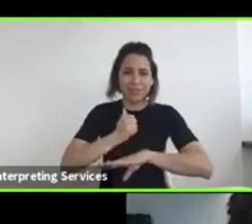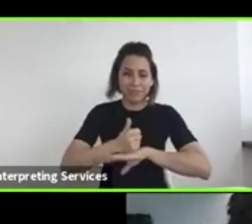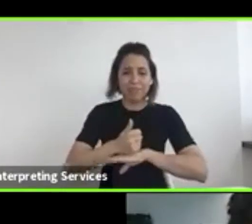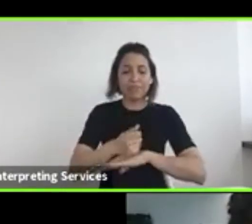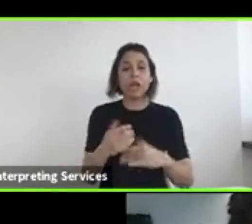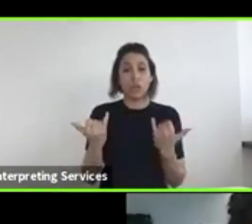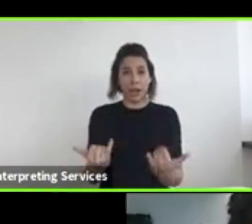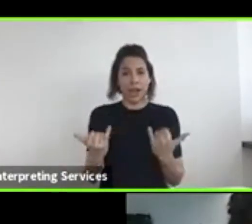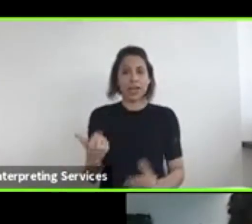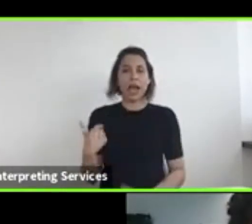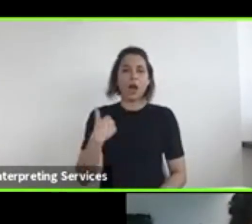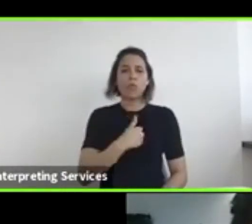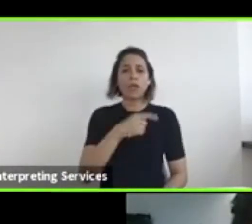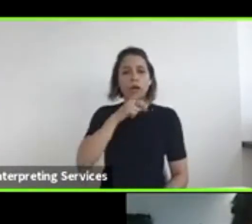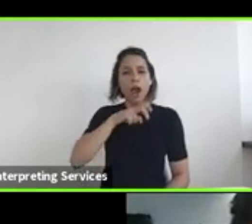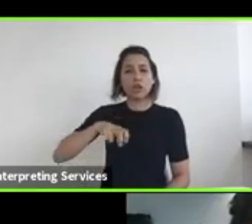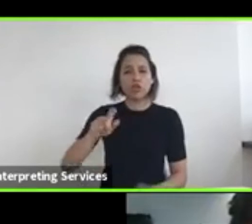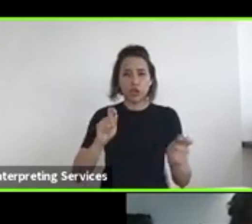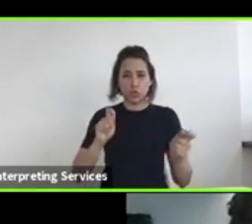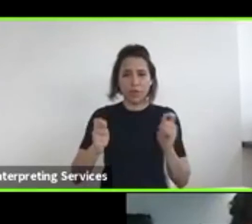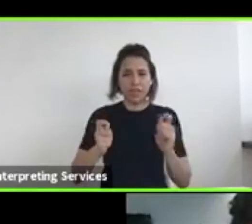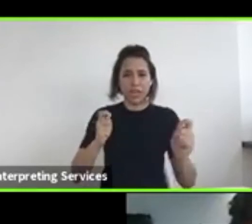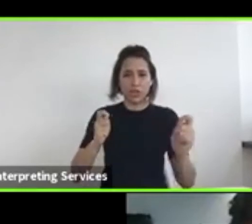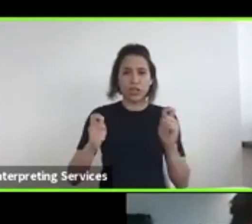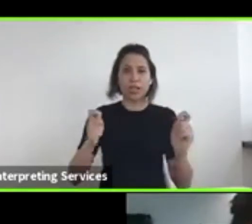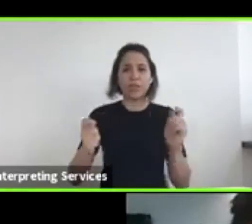TO THAT STATE. WHICH WILL ALSO COINCIDE WITH OTHER